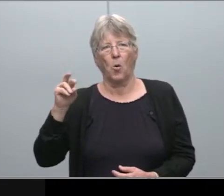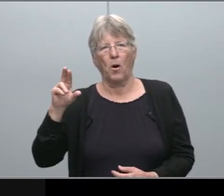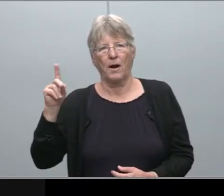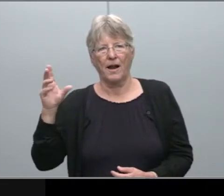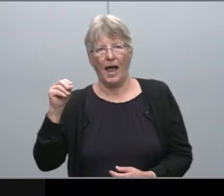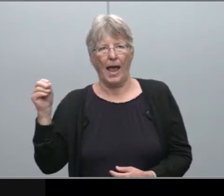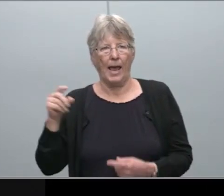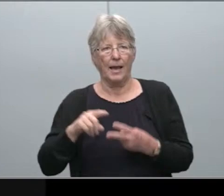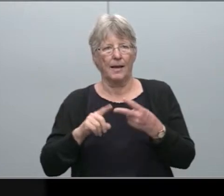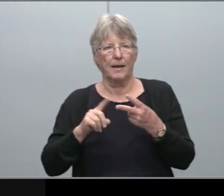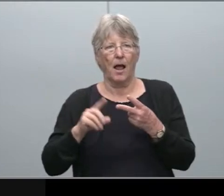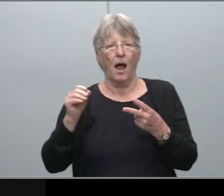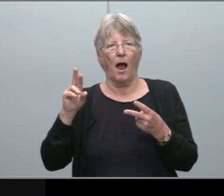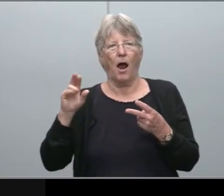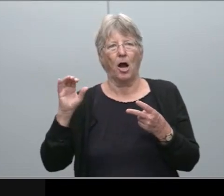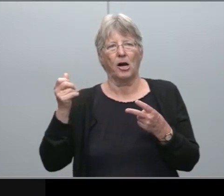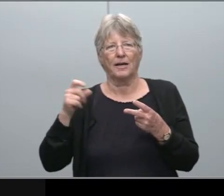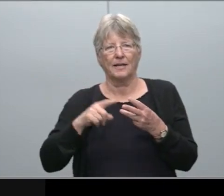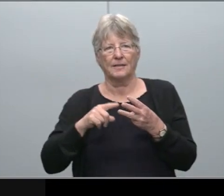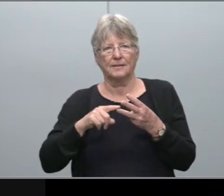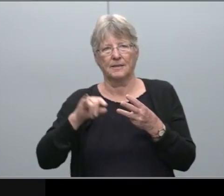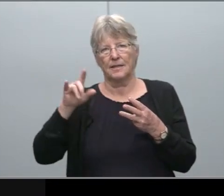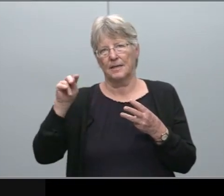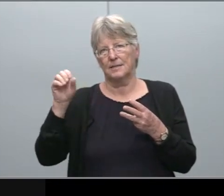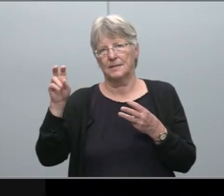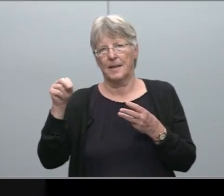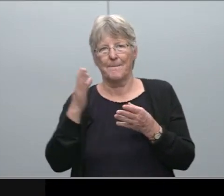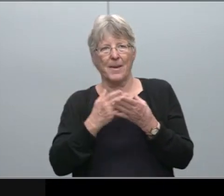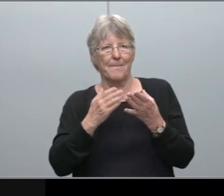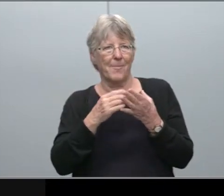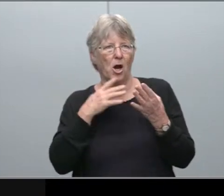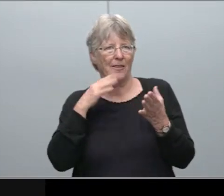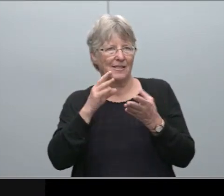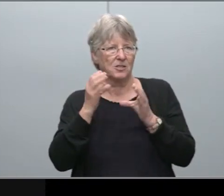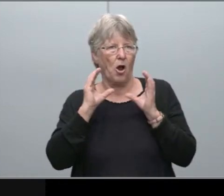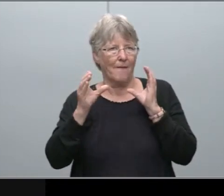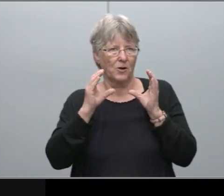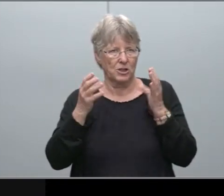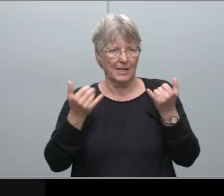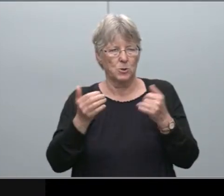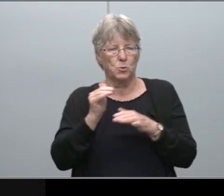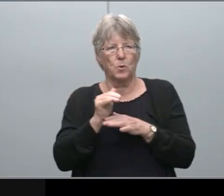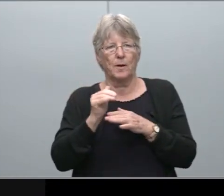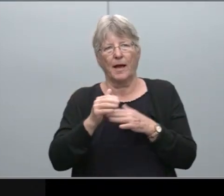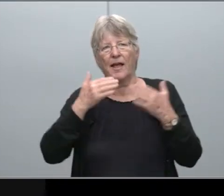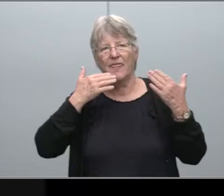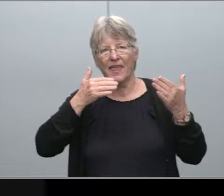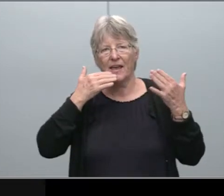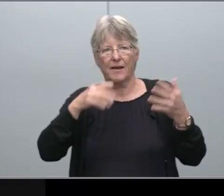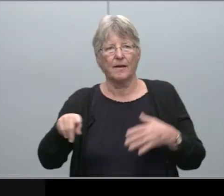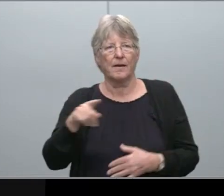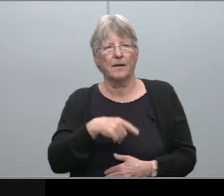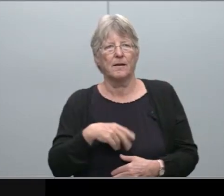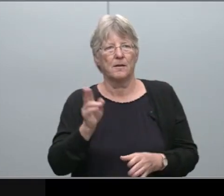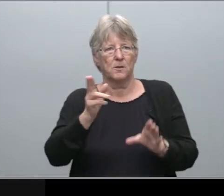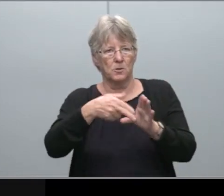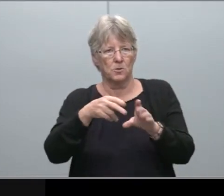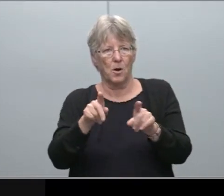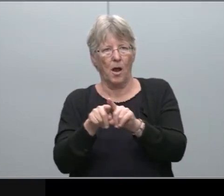and you can just say that you were watching on YouTube and that will count as attendance, too. And it's really, it would be great